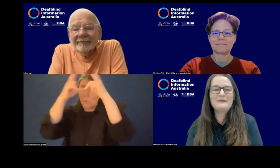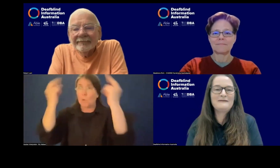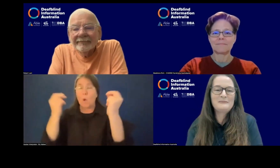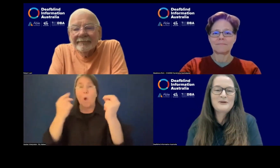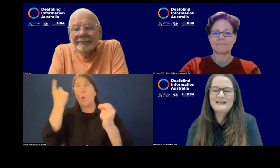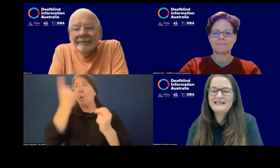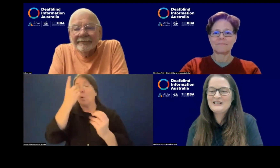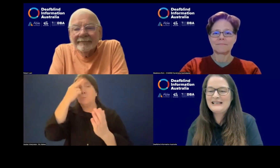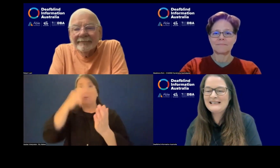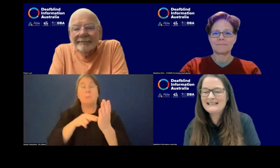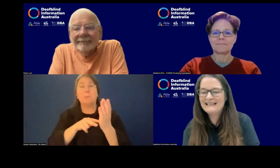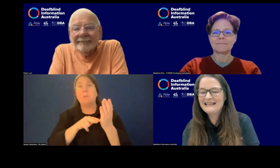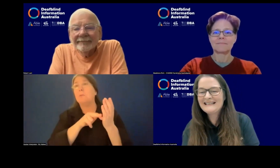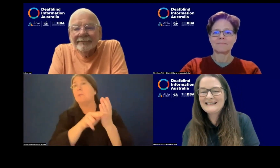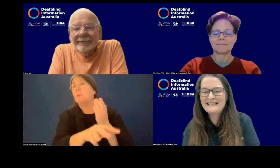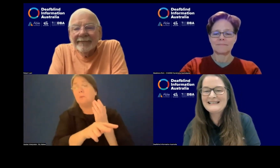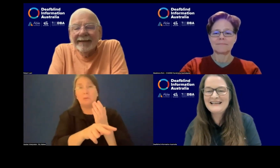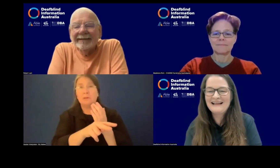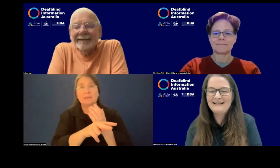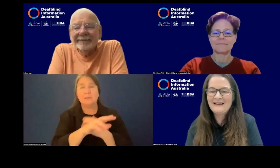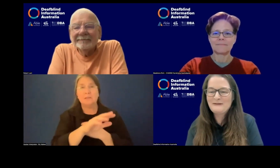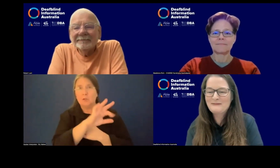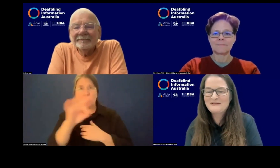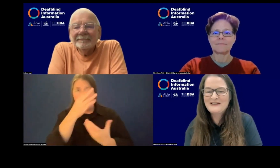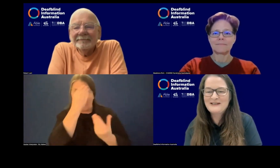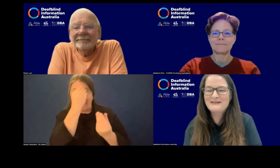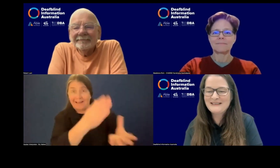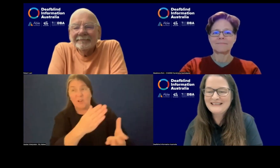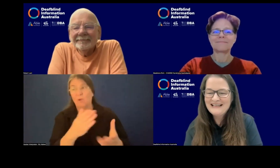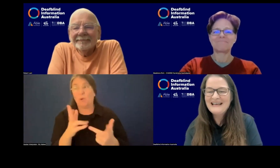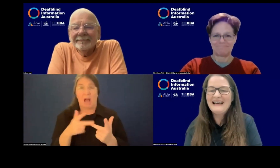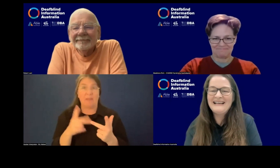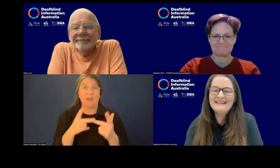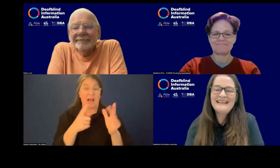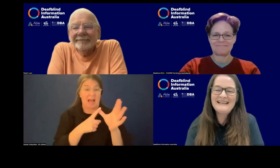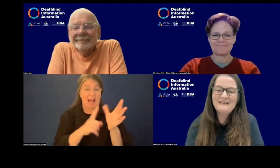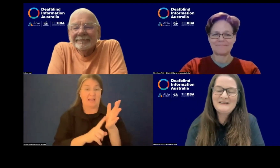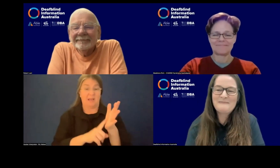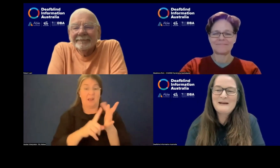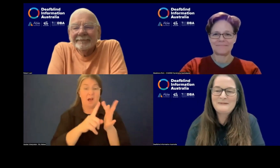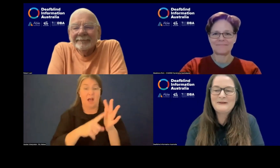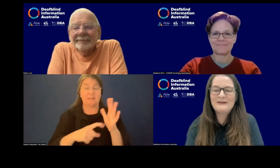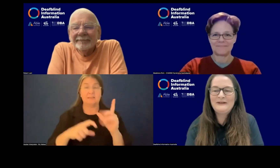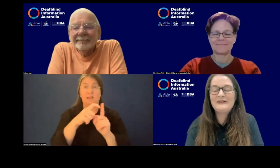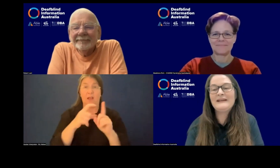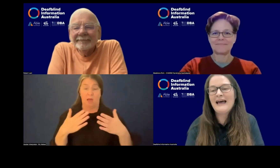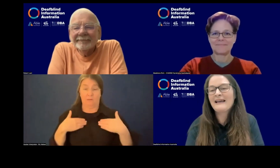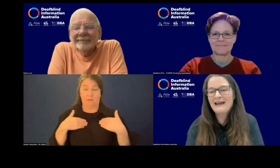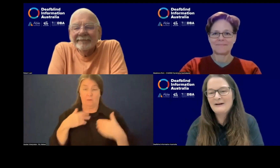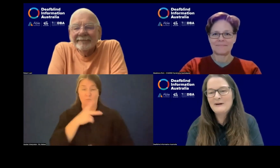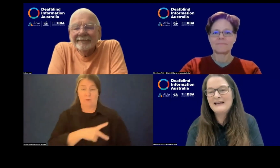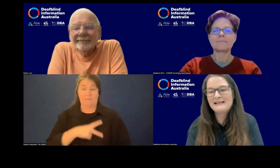before procedures. It extends to allied health professionals and I think lots of people who lack that awareness